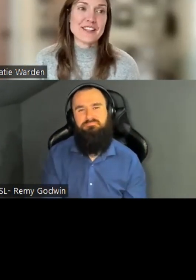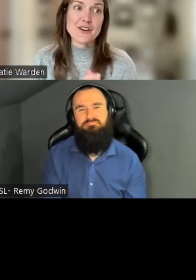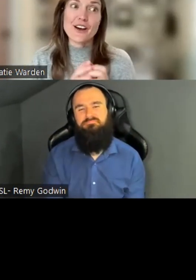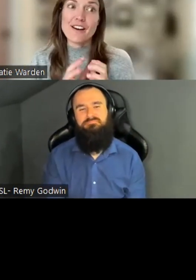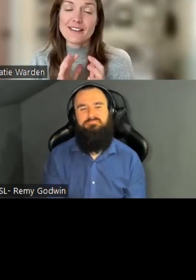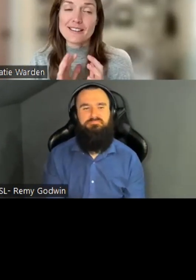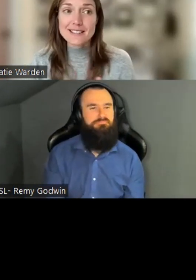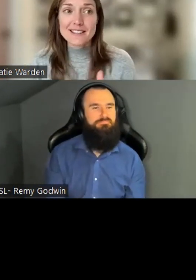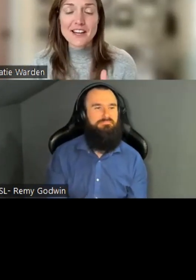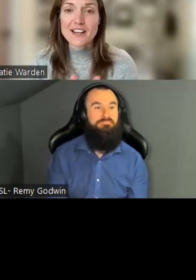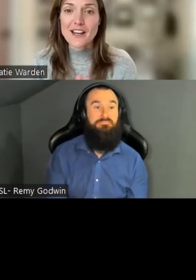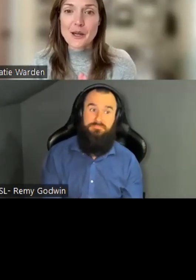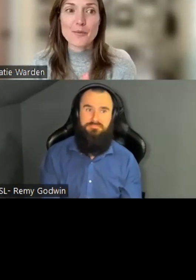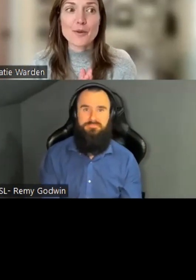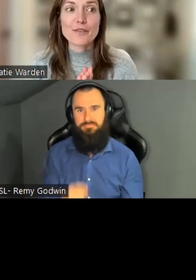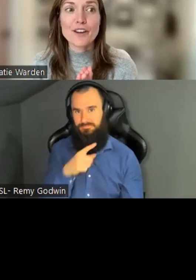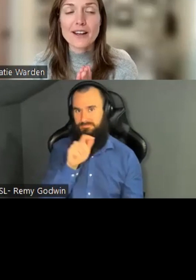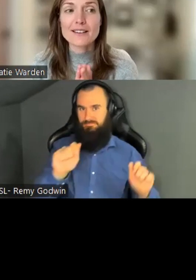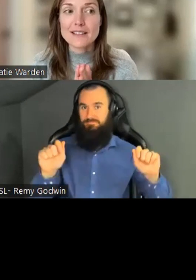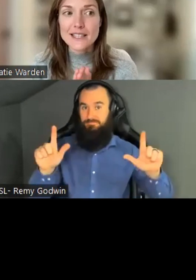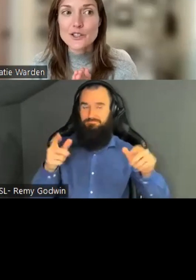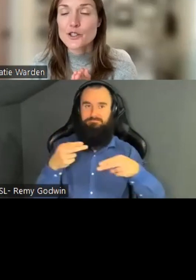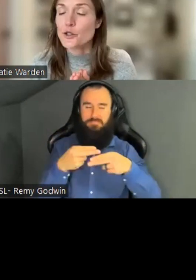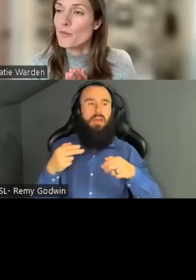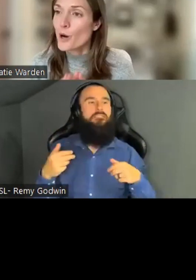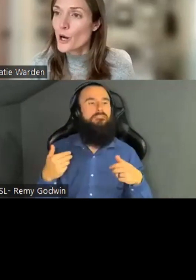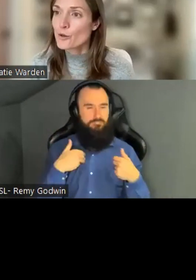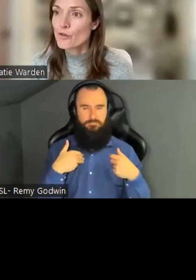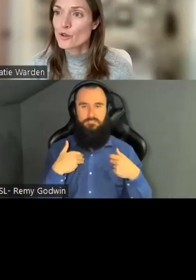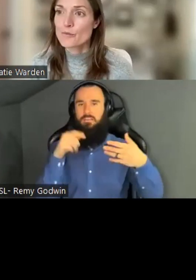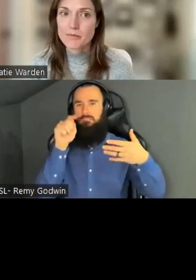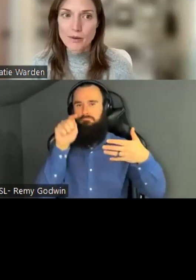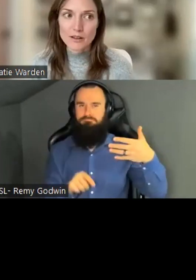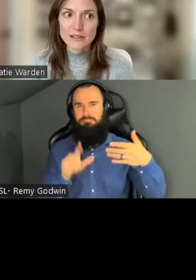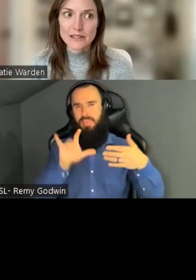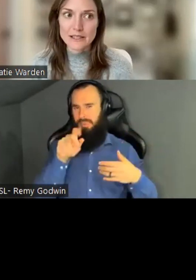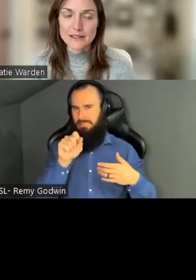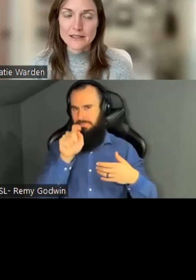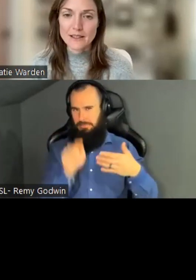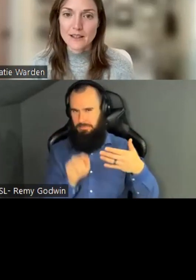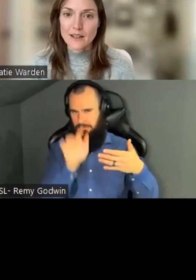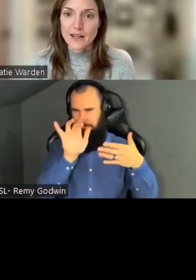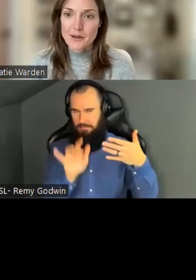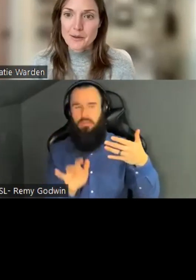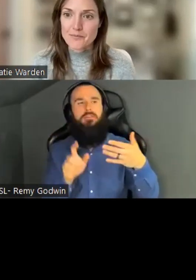Now on this slide, we've got links to model forms and policies.